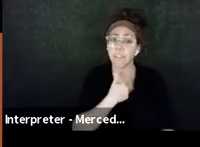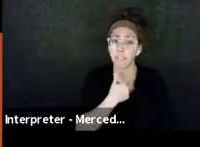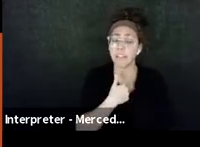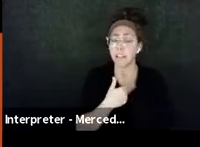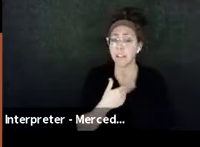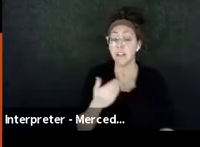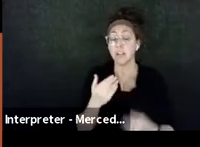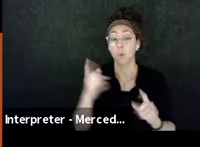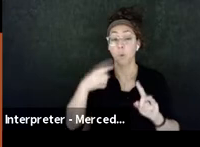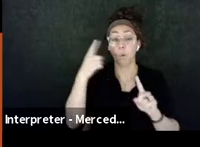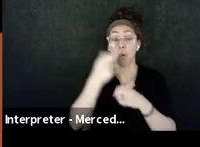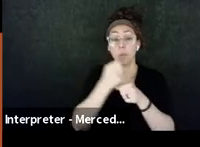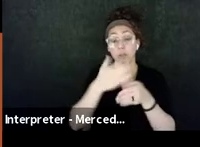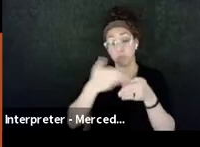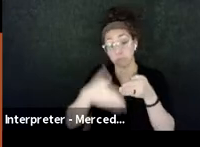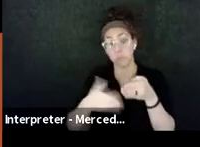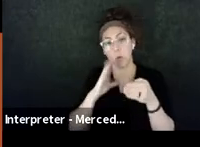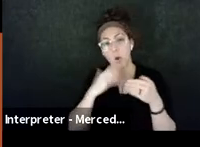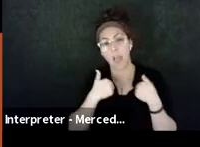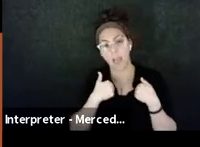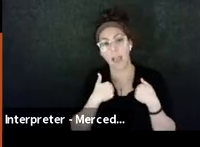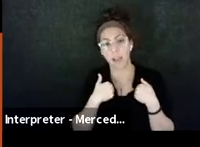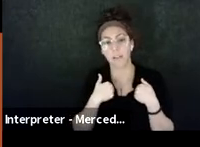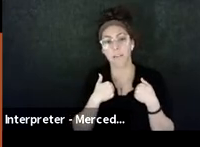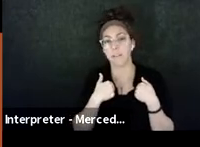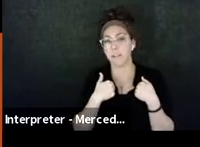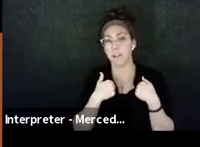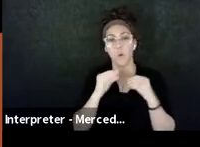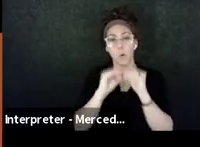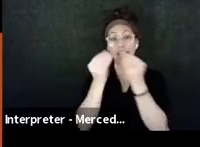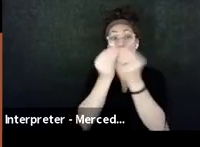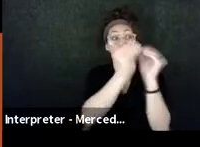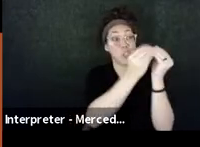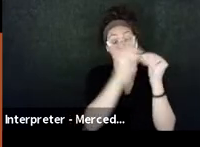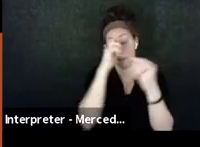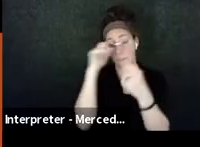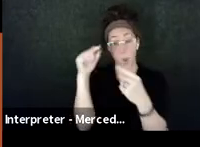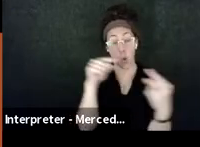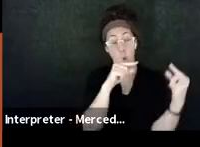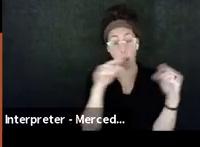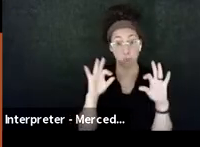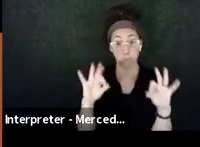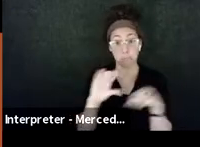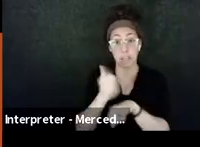Natalie Chavez: Is we're going to have an existing memorandums of understanding with all of these organizations. So this coordinated entry system is it is a